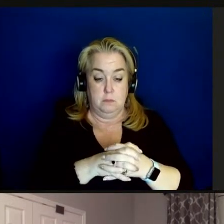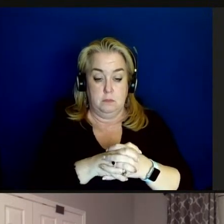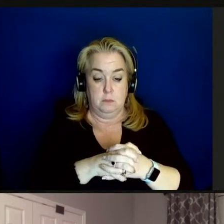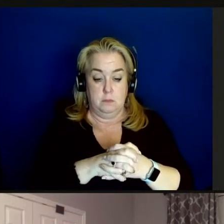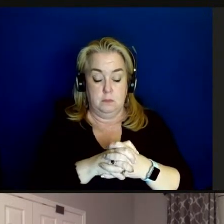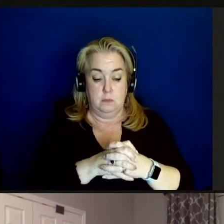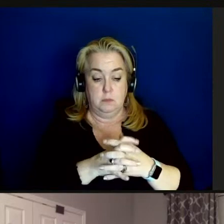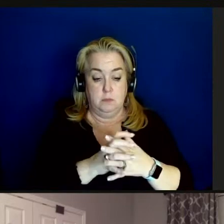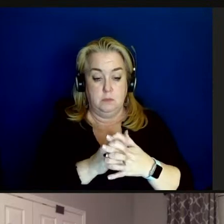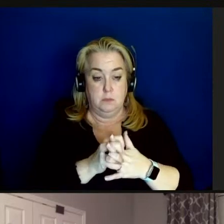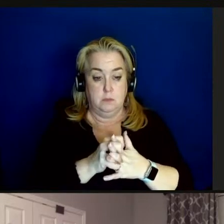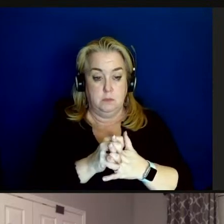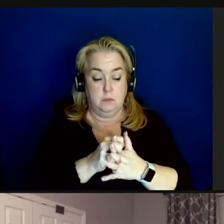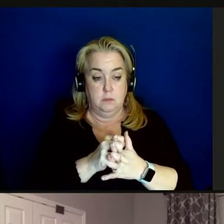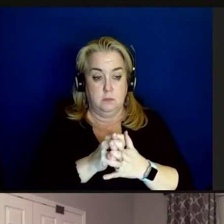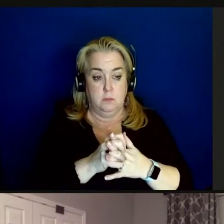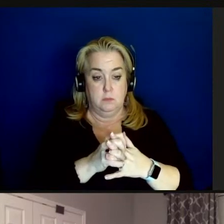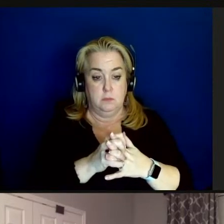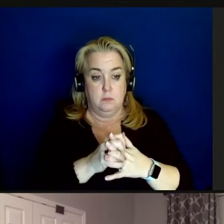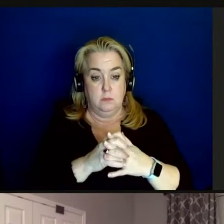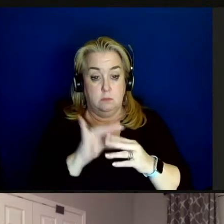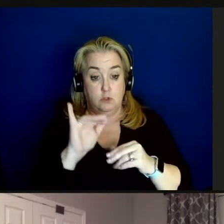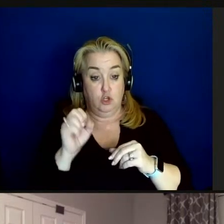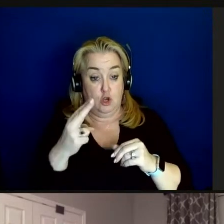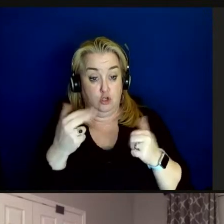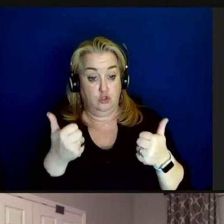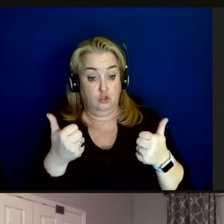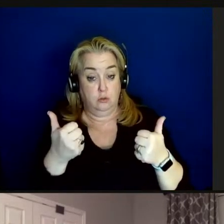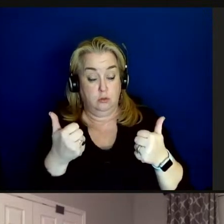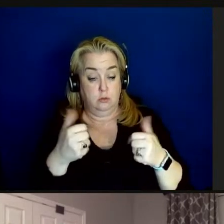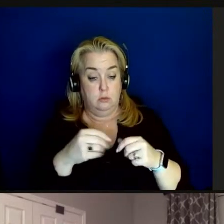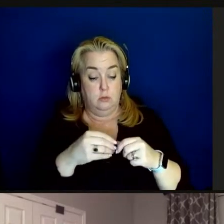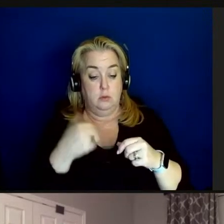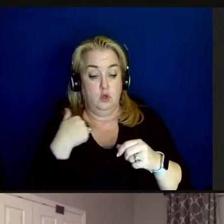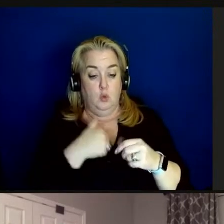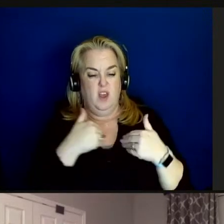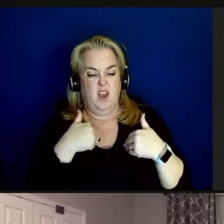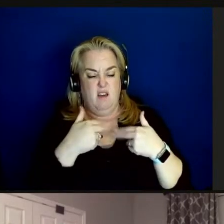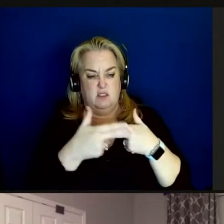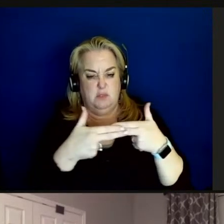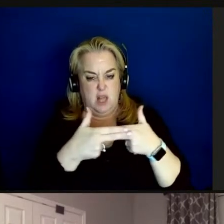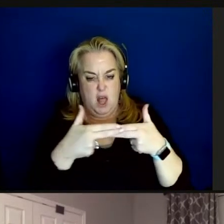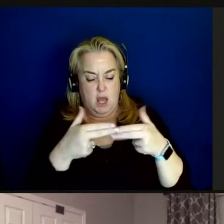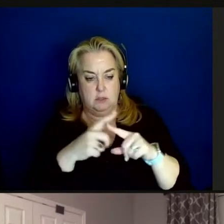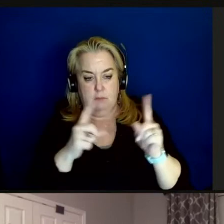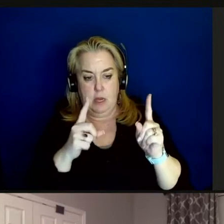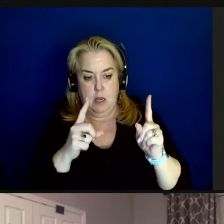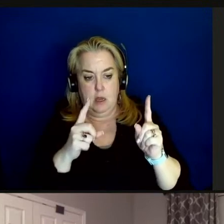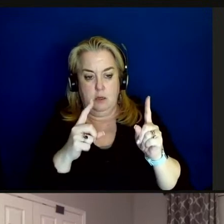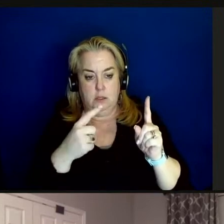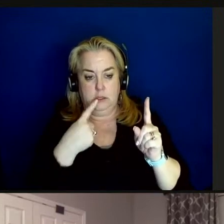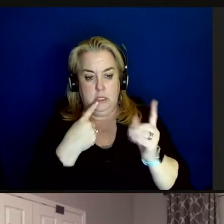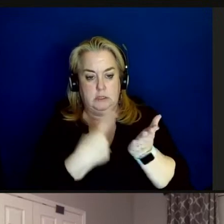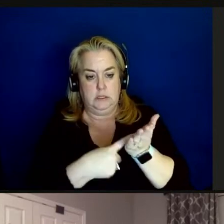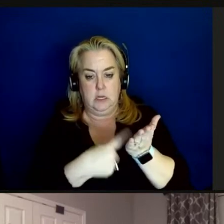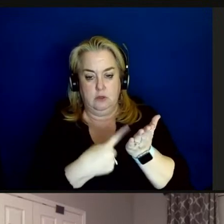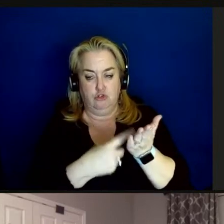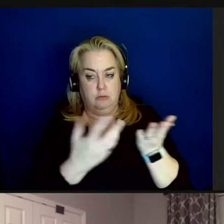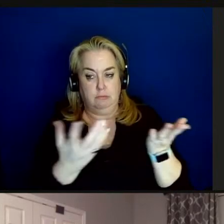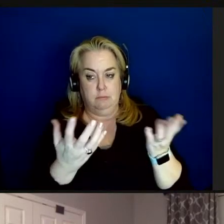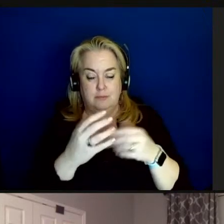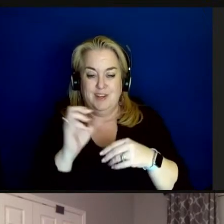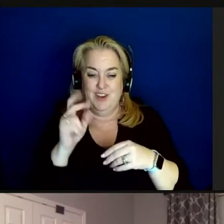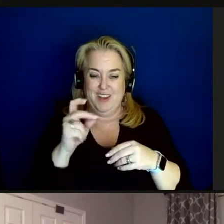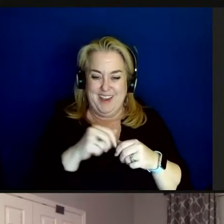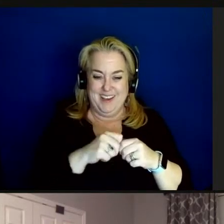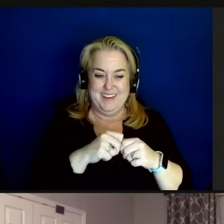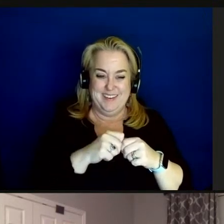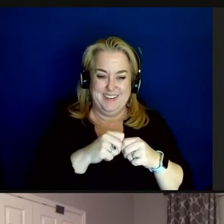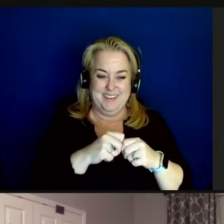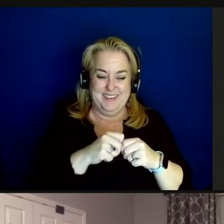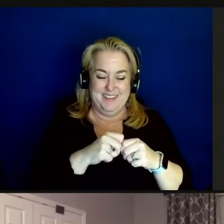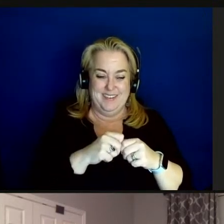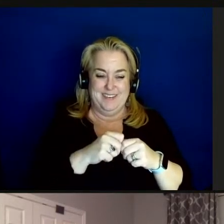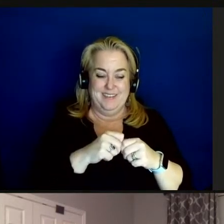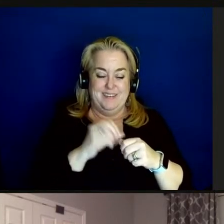THANK YOU.